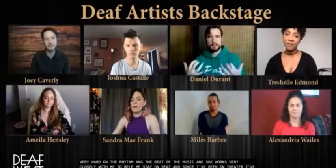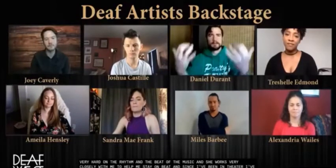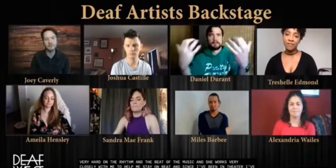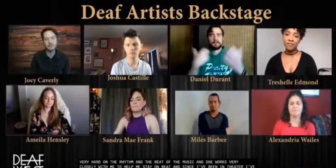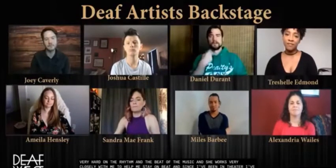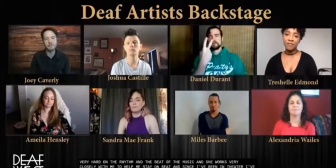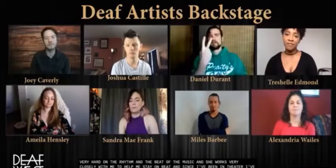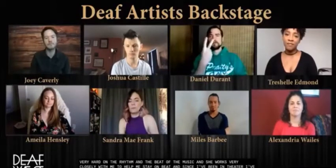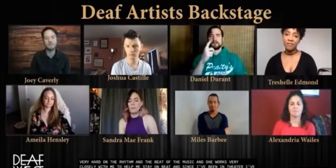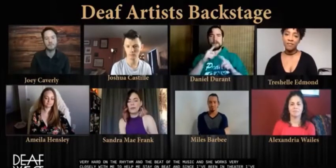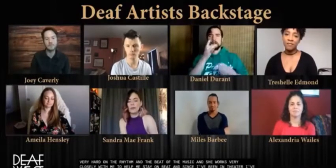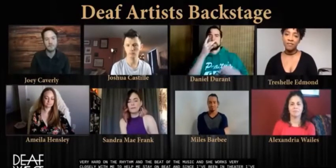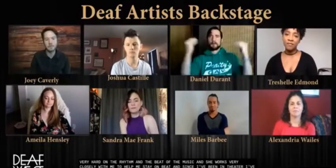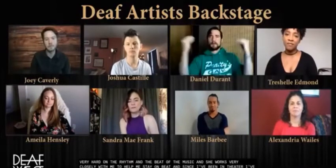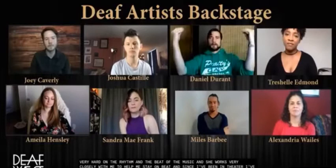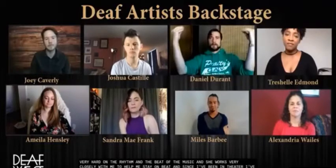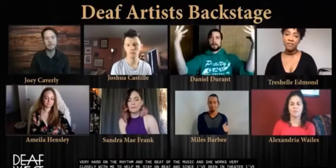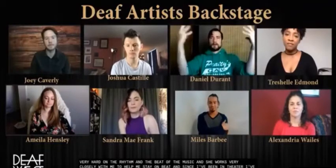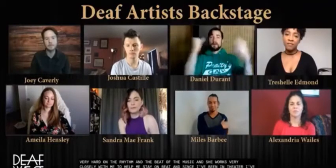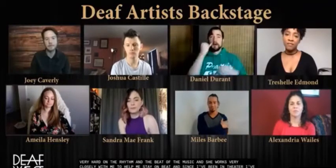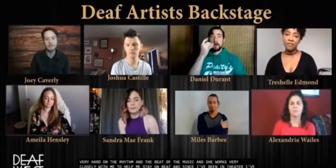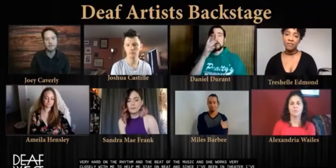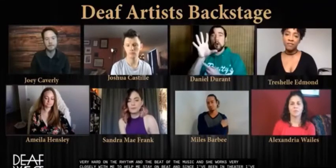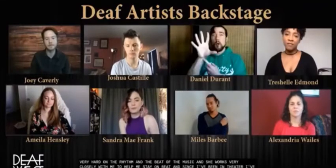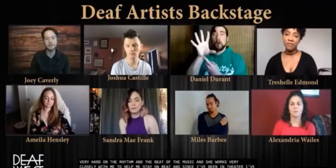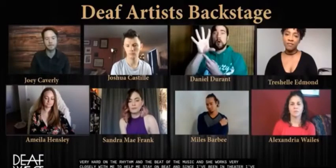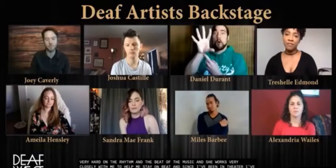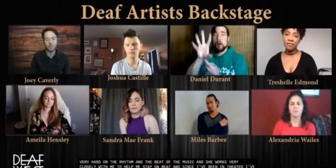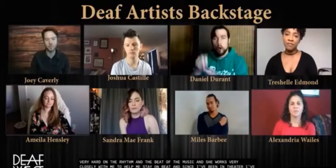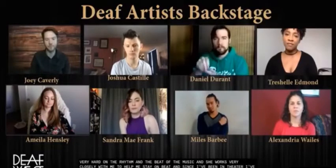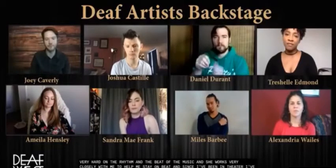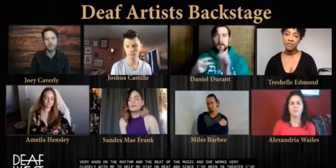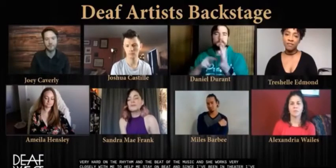We also had lights that would cue us from the audience.